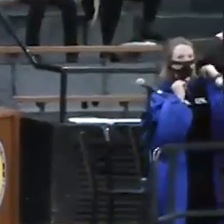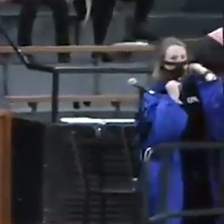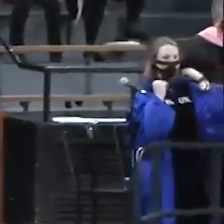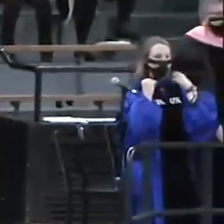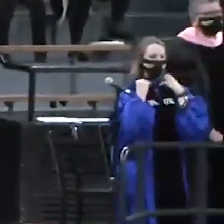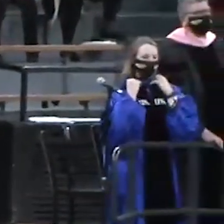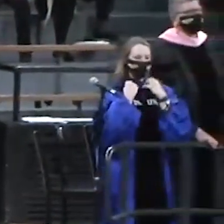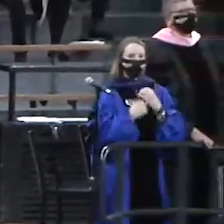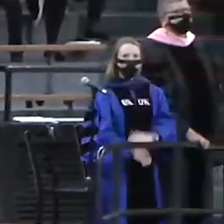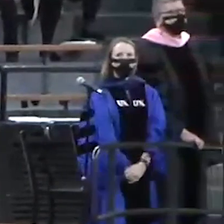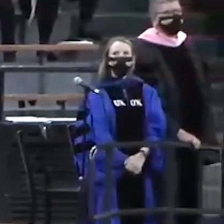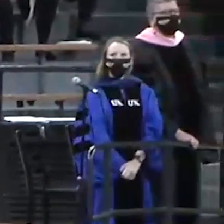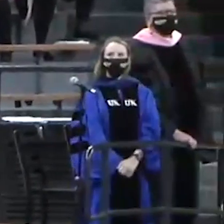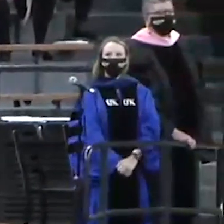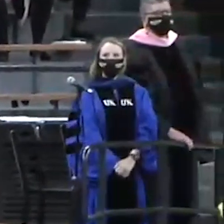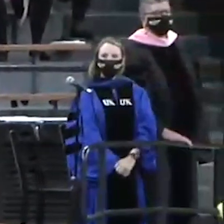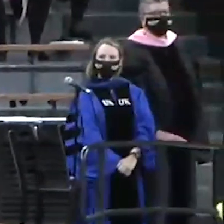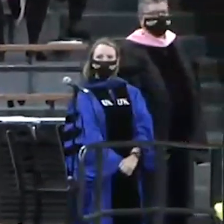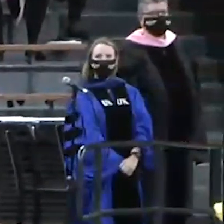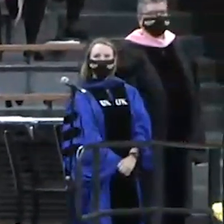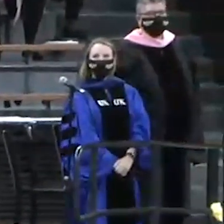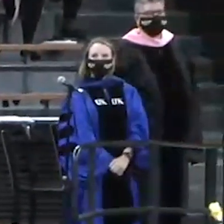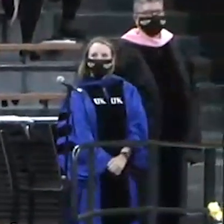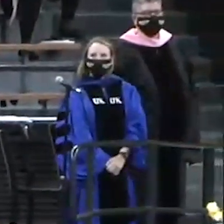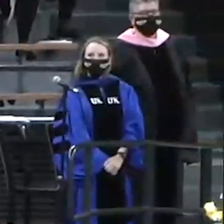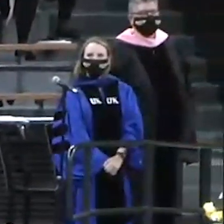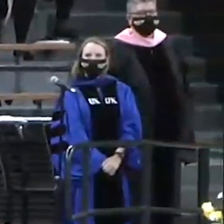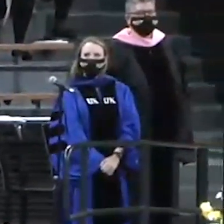Please help me welcome each of these individuals to the ceremony this evening.